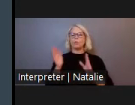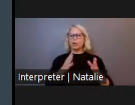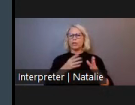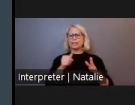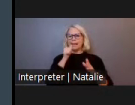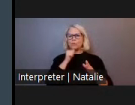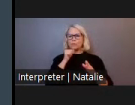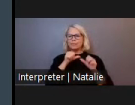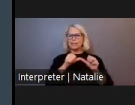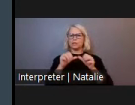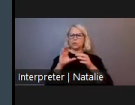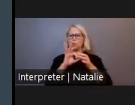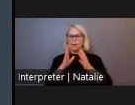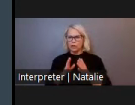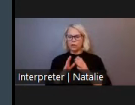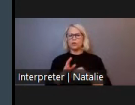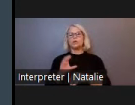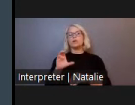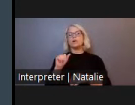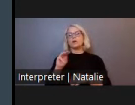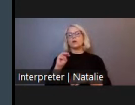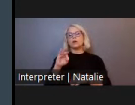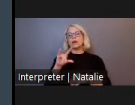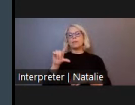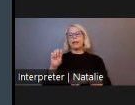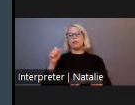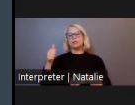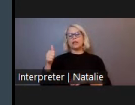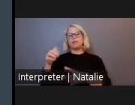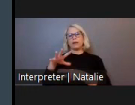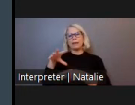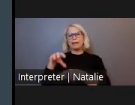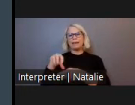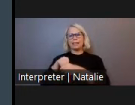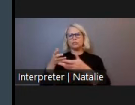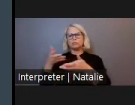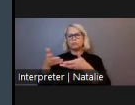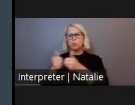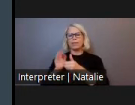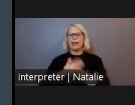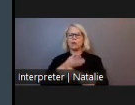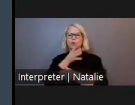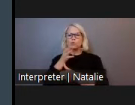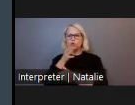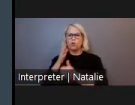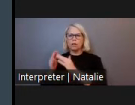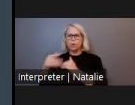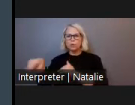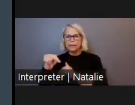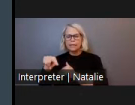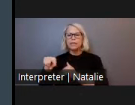Camille has been engaging with our rule community and making sure that these community hubs